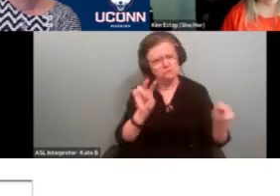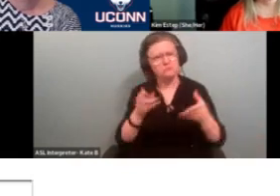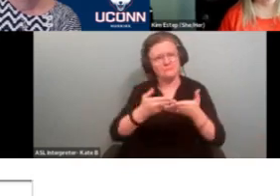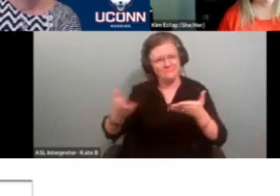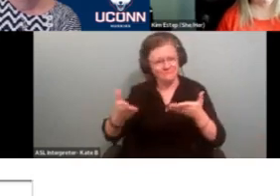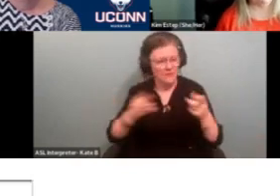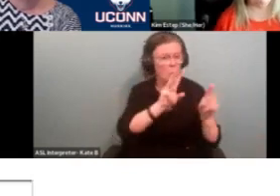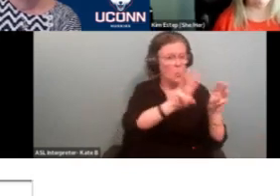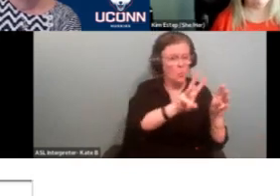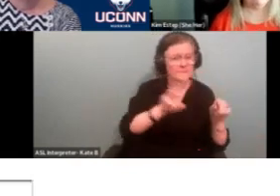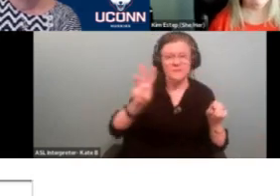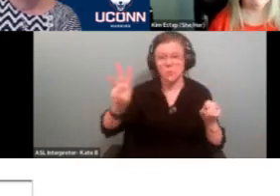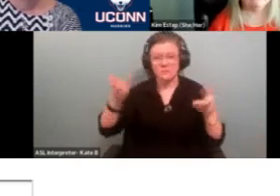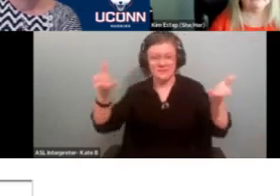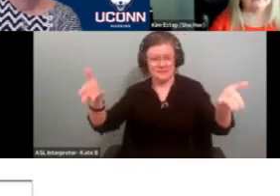visit our websites to learn more.